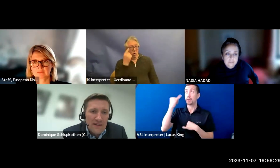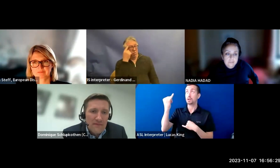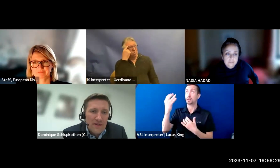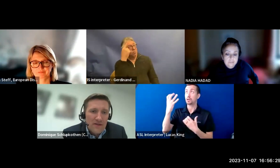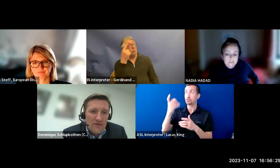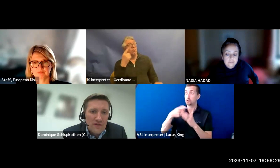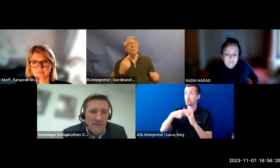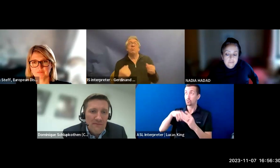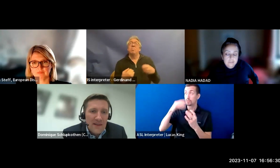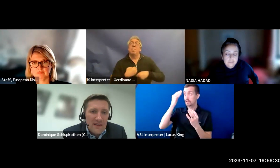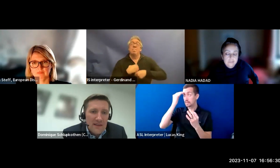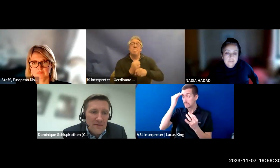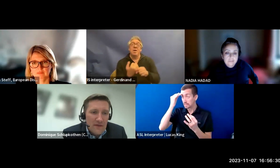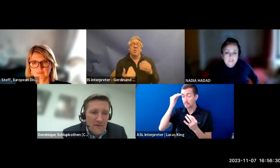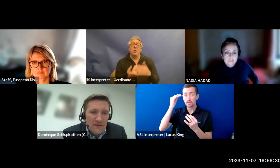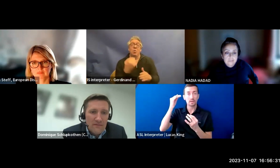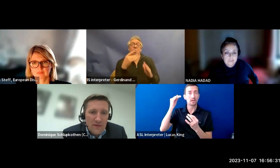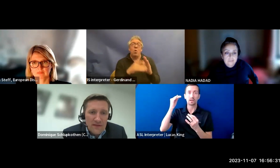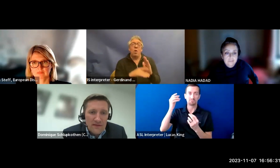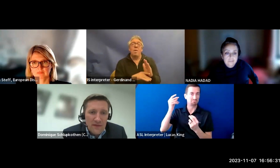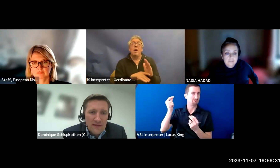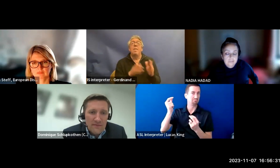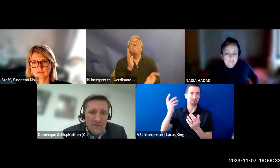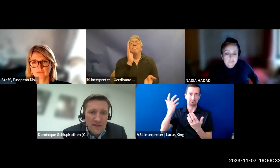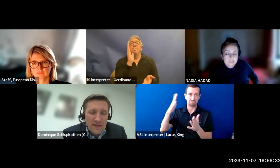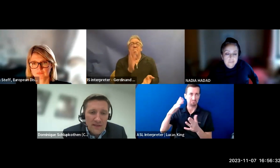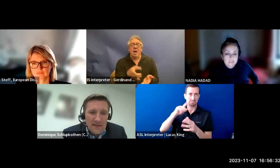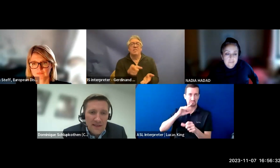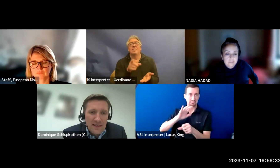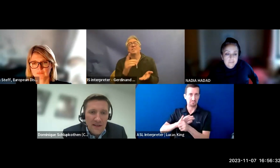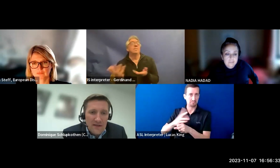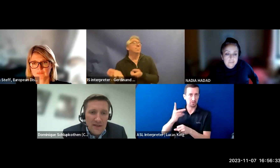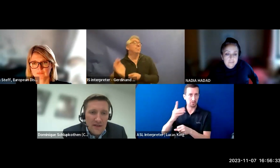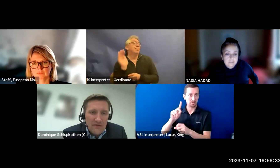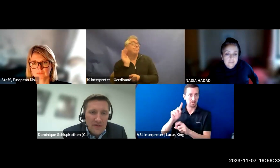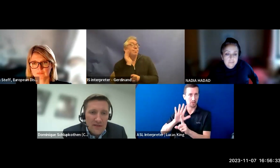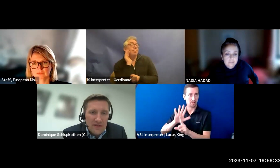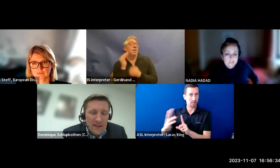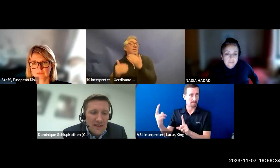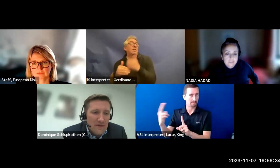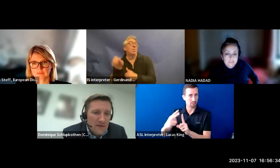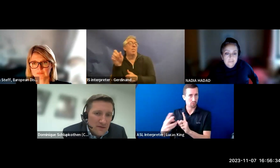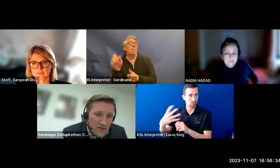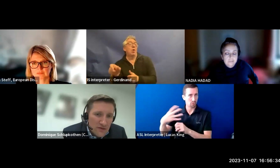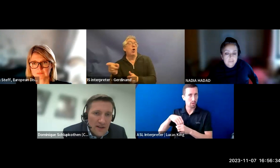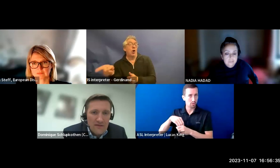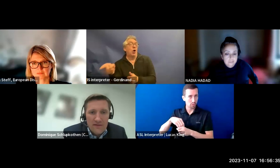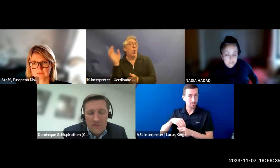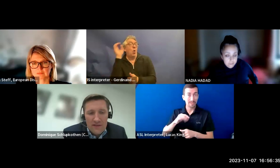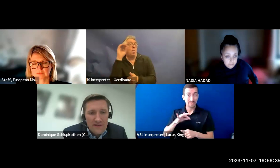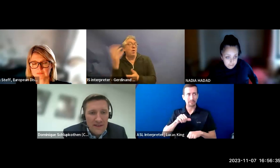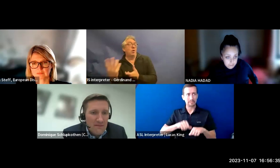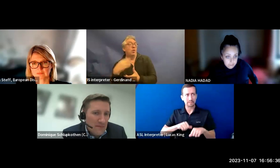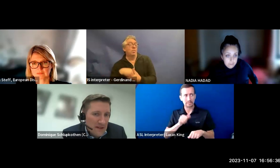try to make sure the views of Persons with Disabilities are included. If you are not sure how do it,